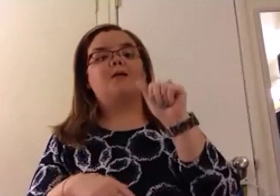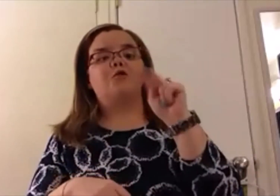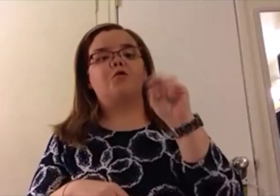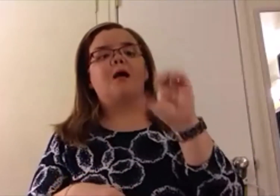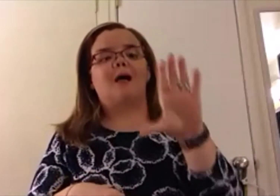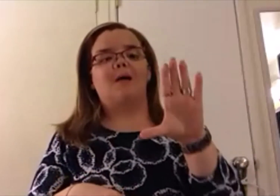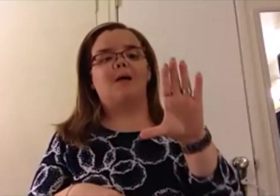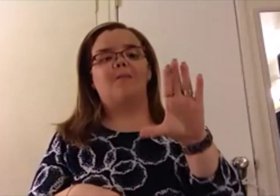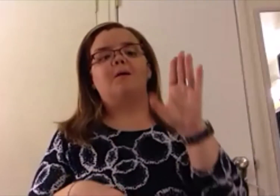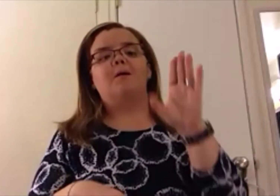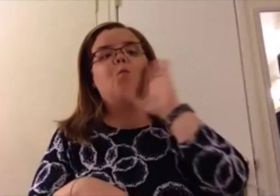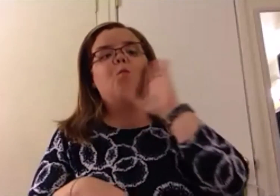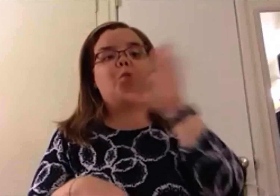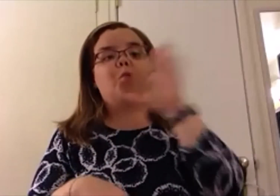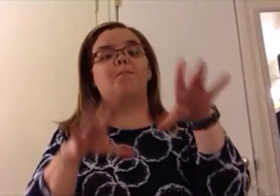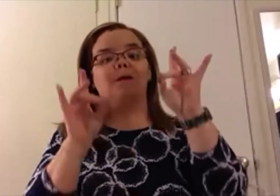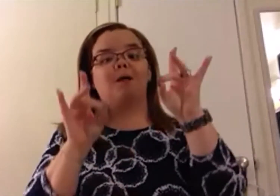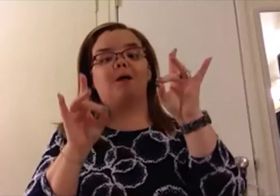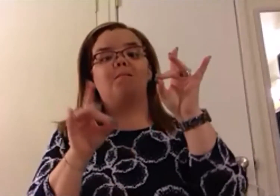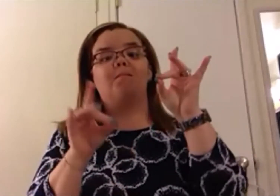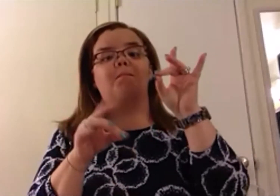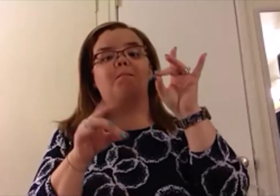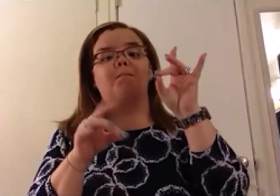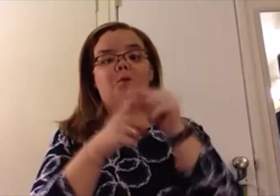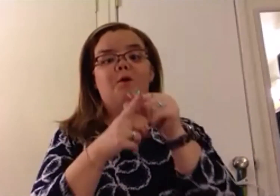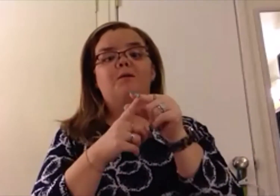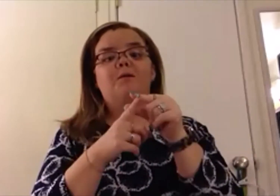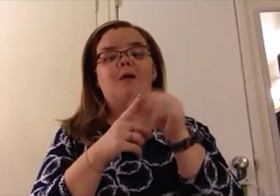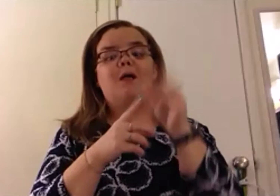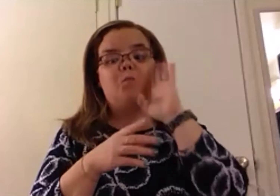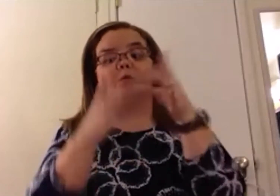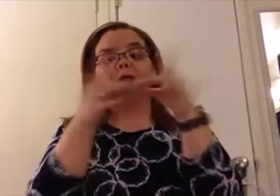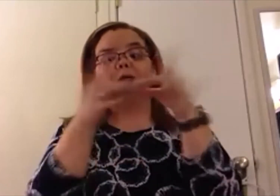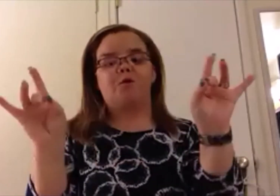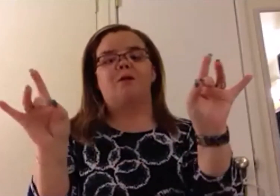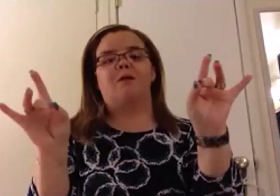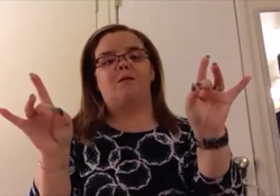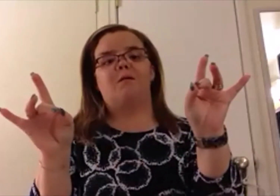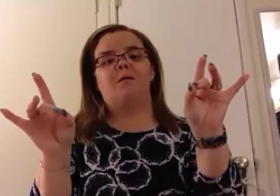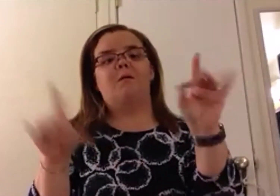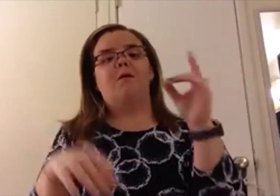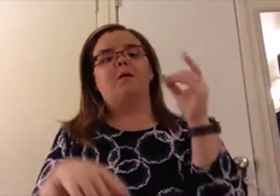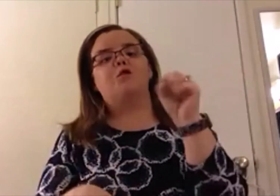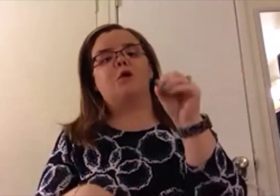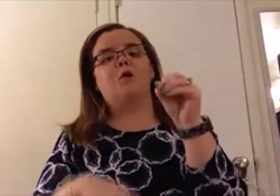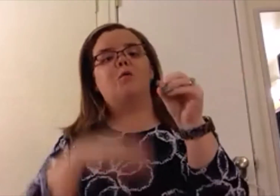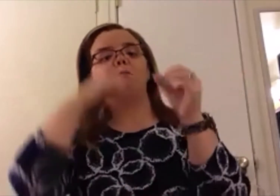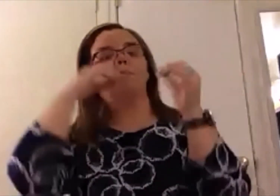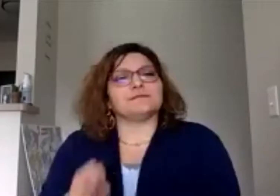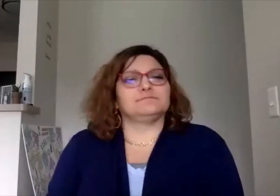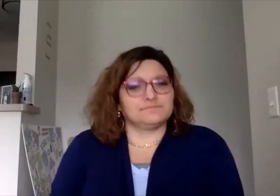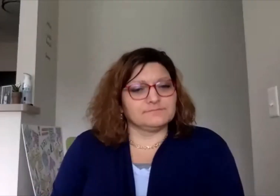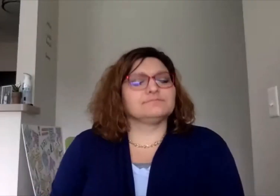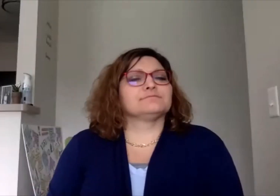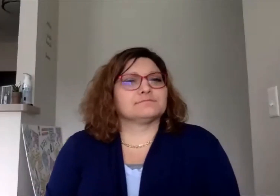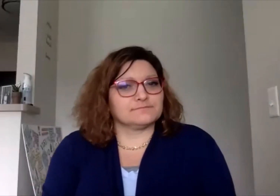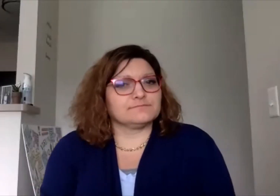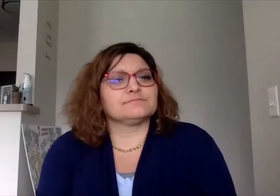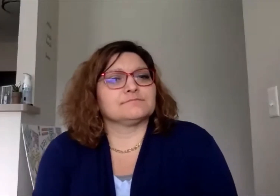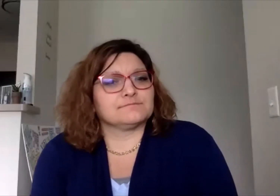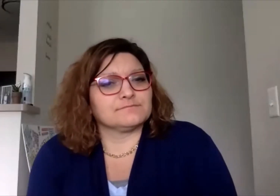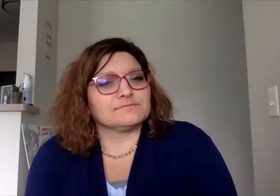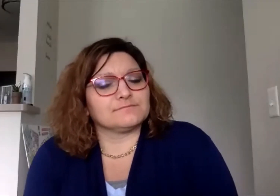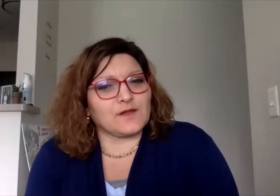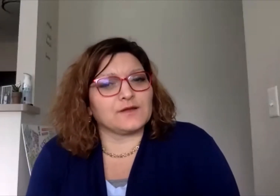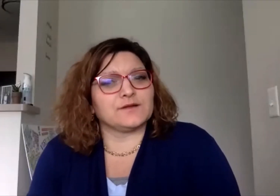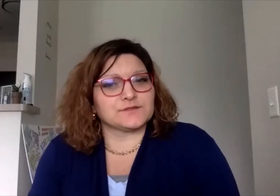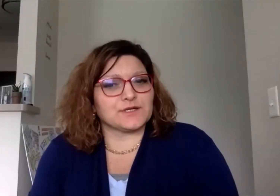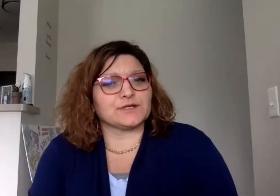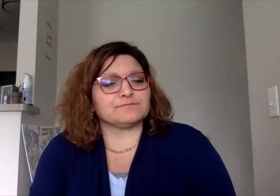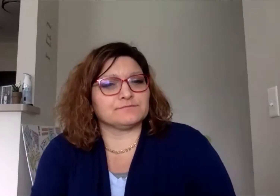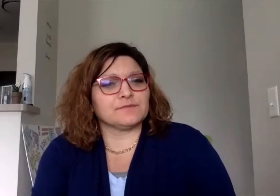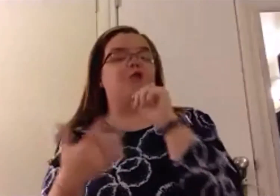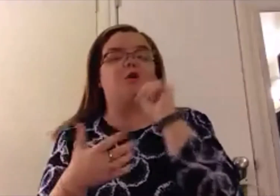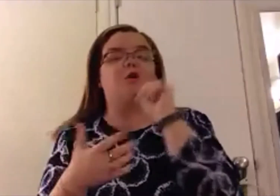transcribe will pick up the words and it will caption it. So wow. Yeah so i you don't even